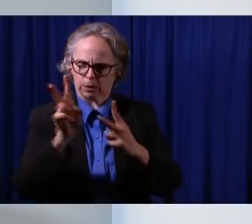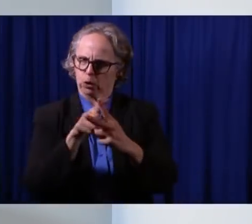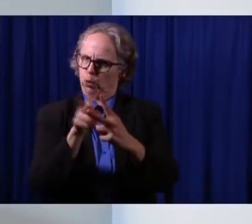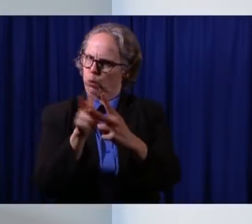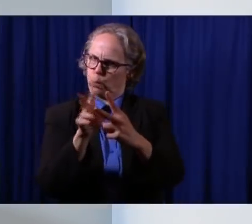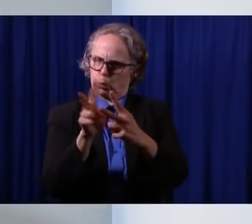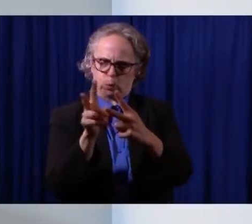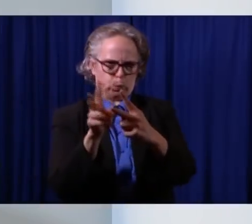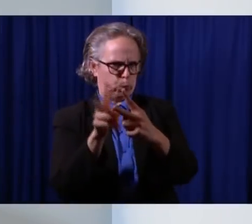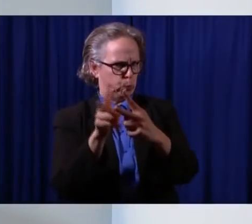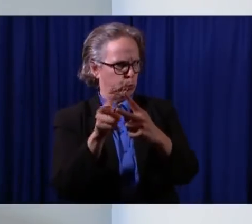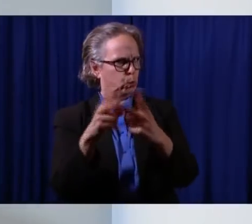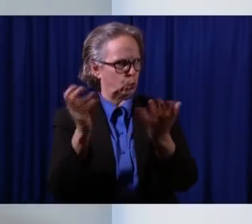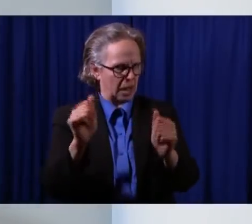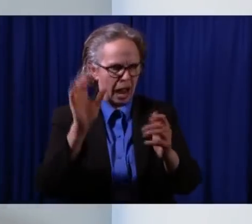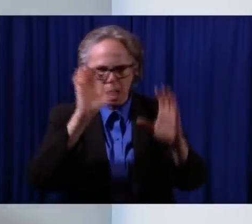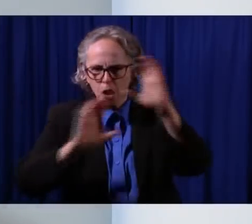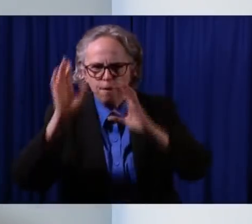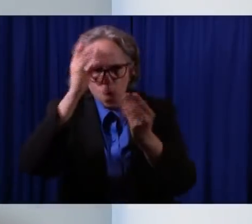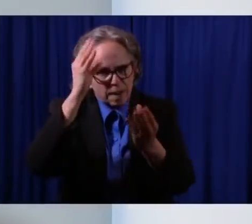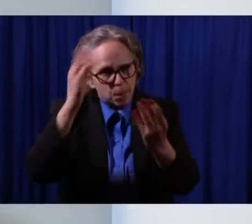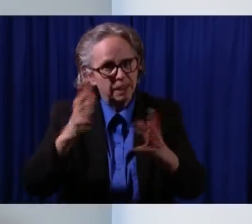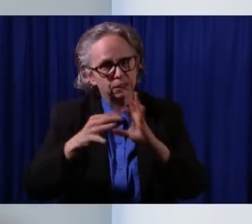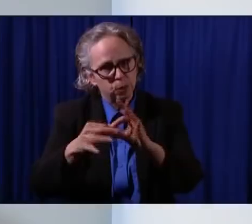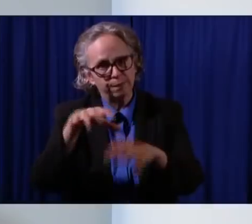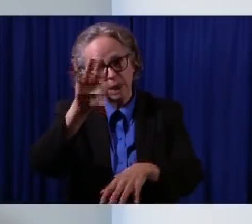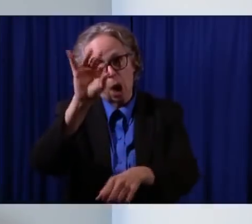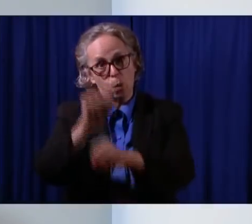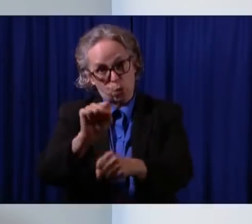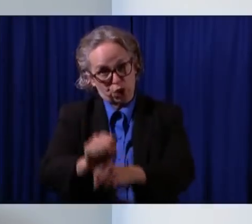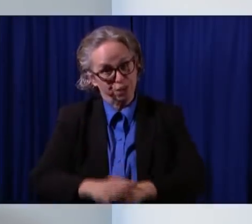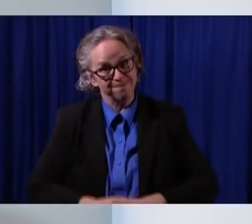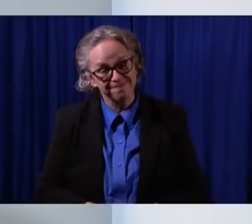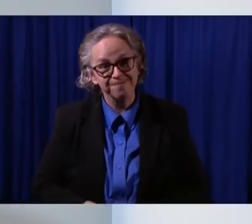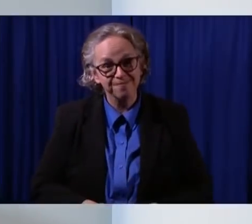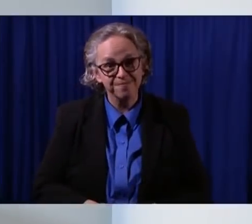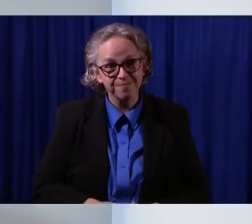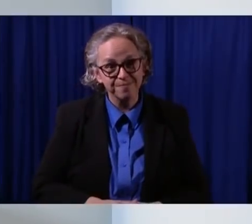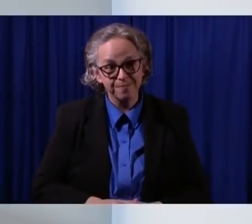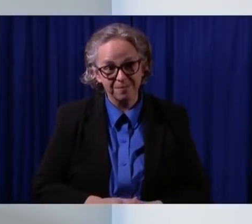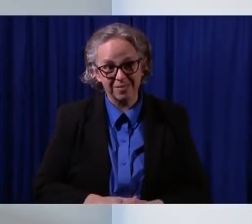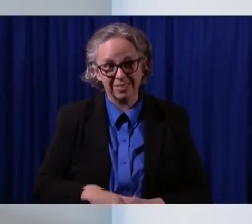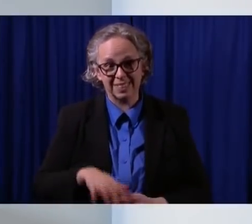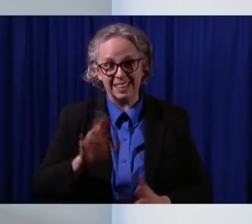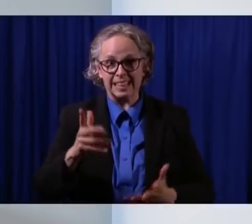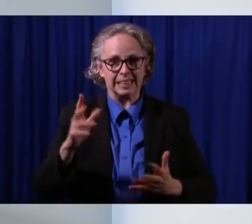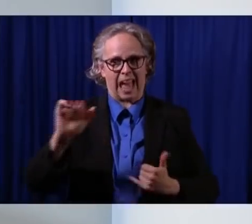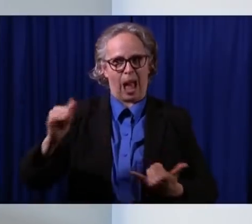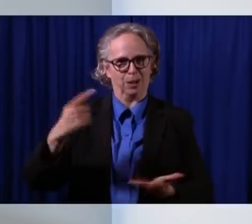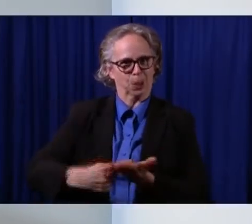THEM. NOW, ON SPORTS. BACK IN MAY, WE